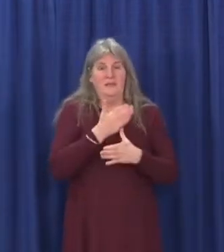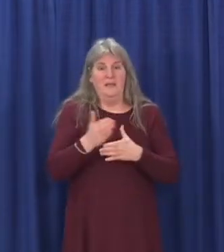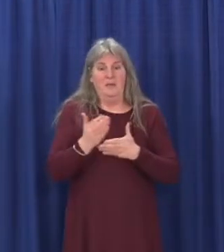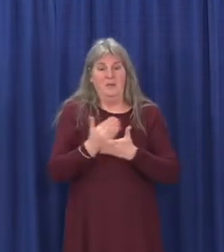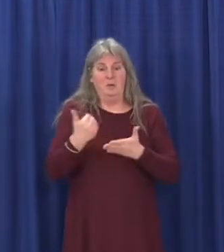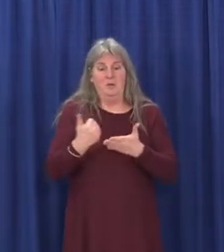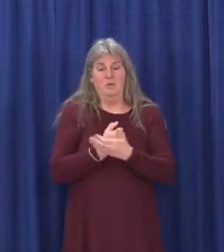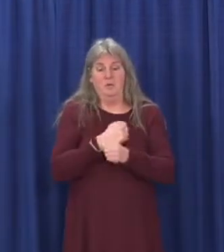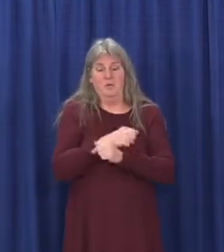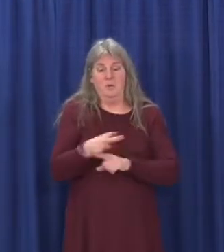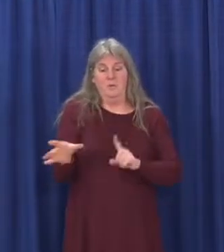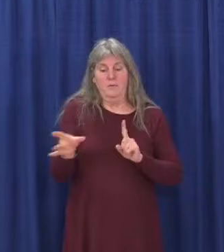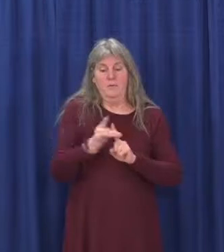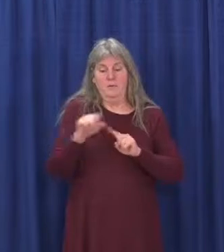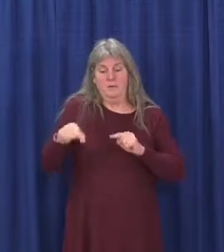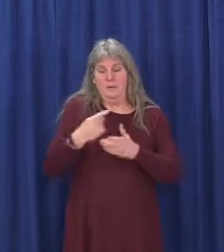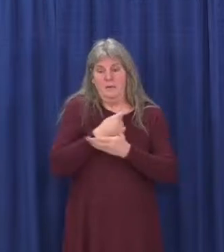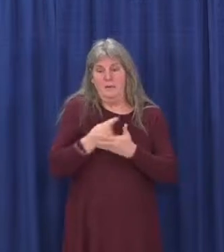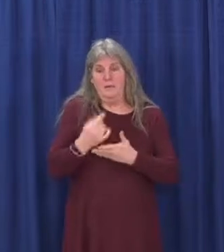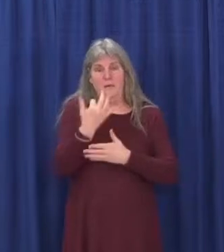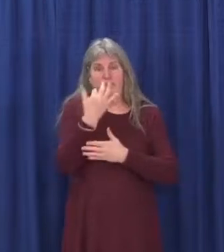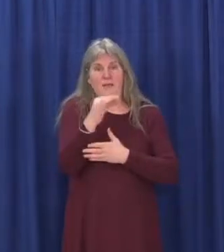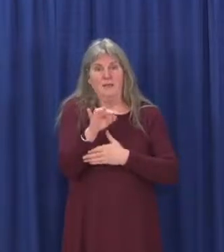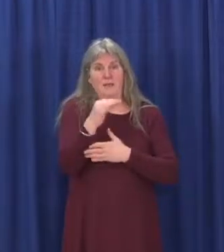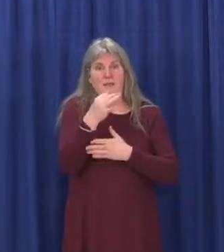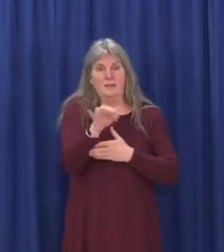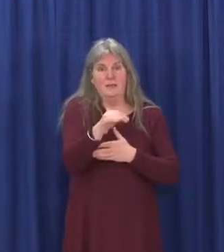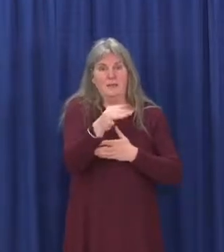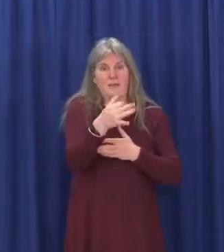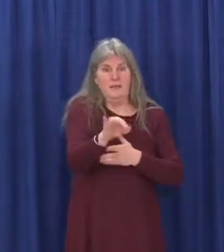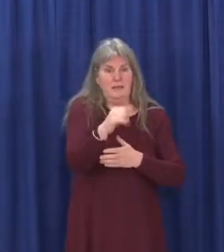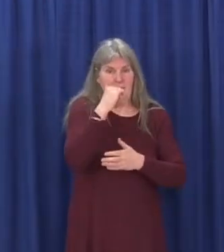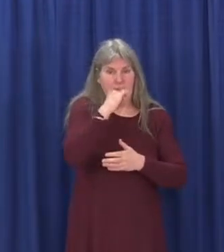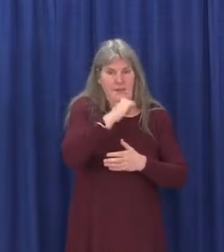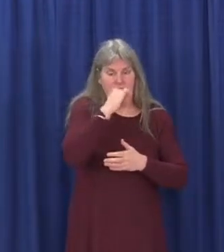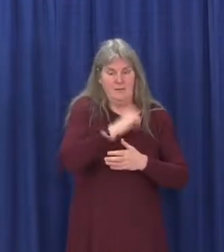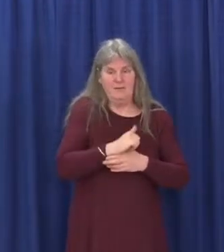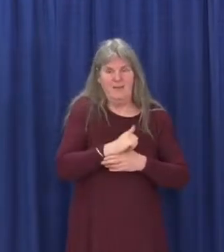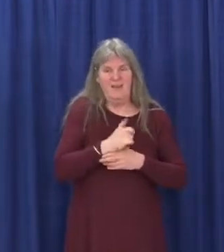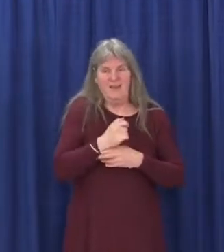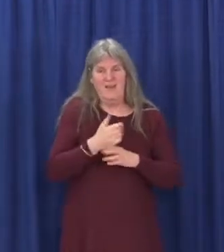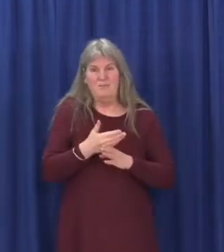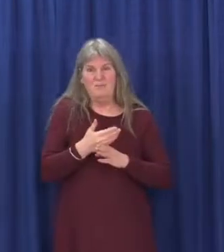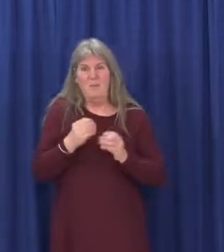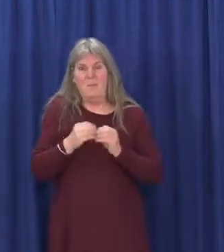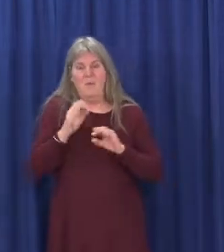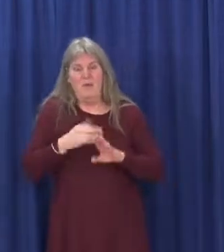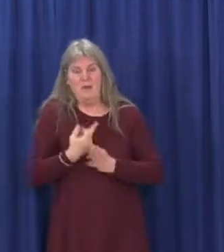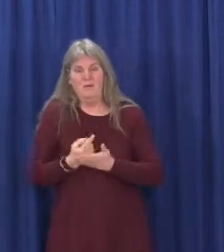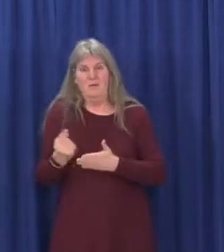count over the past week is 19 and this is up from the previous-- sorry, in over